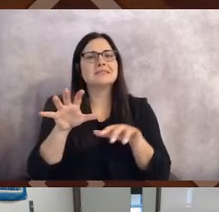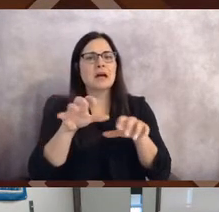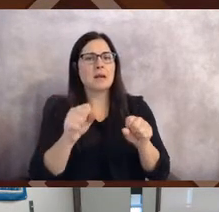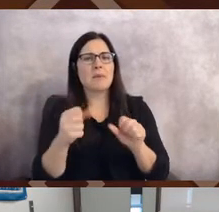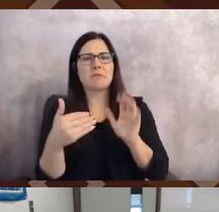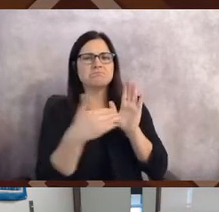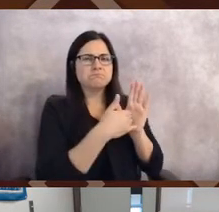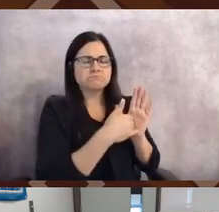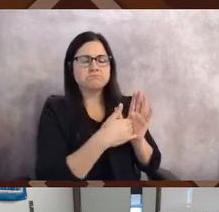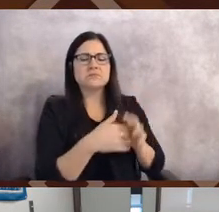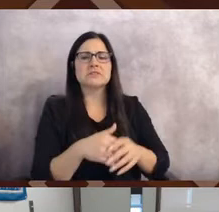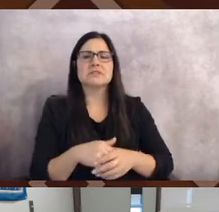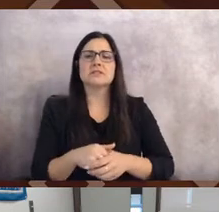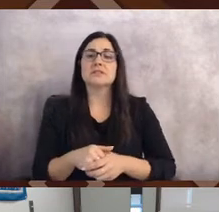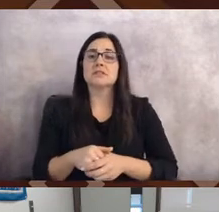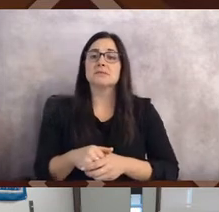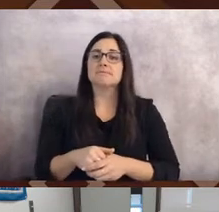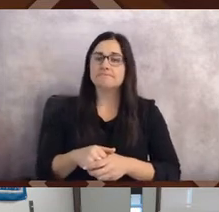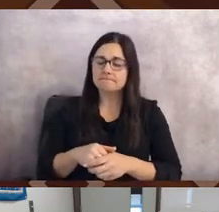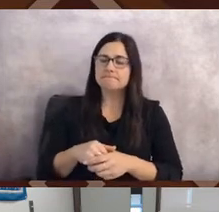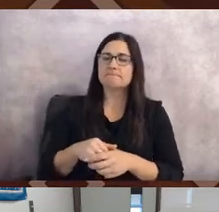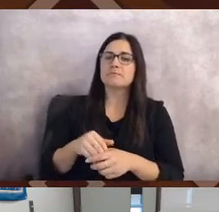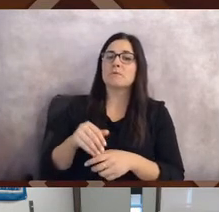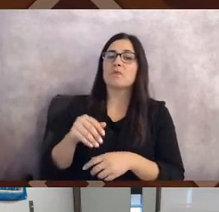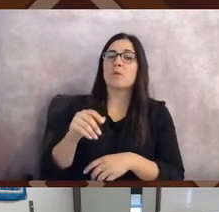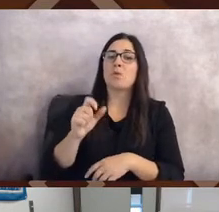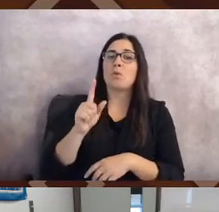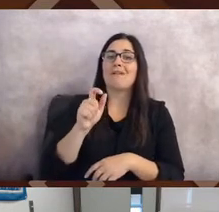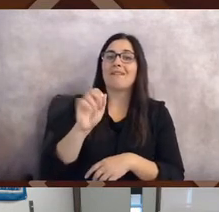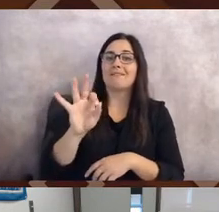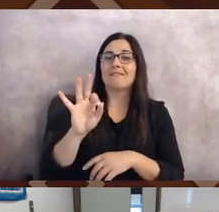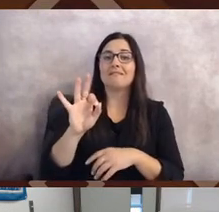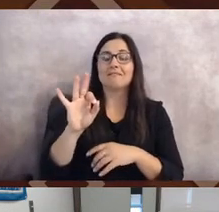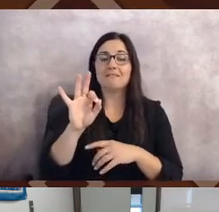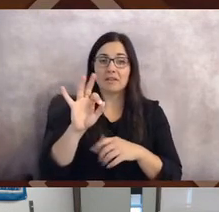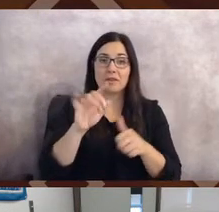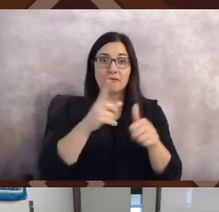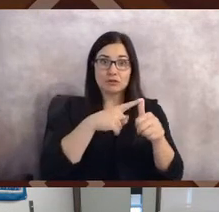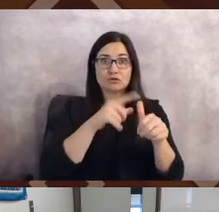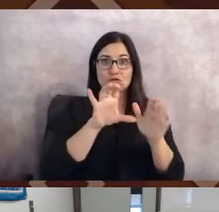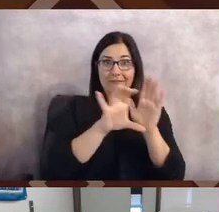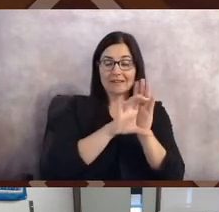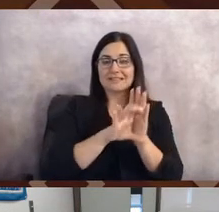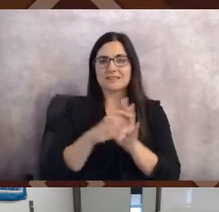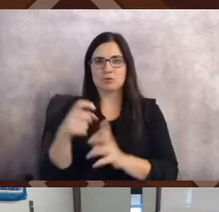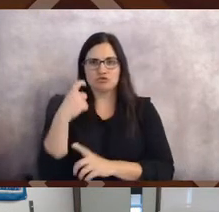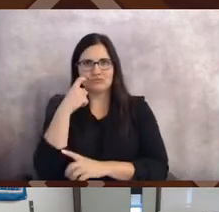So you hit upon one of the earliest graphics and the latest one that happened last year.